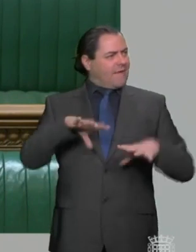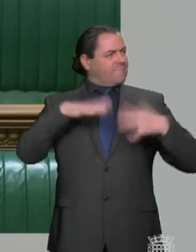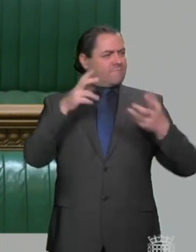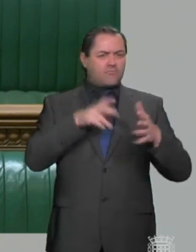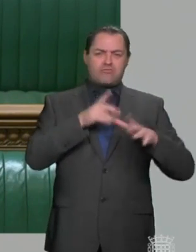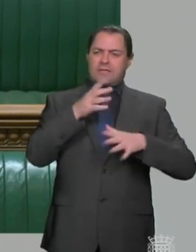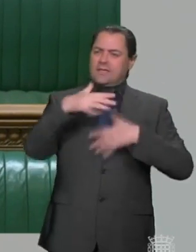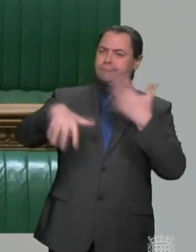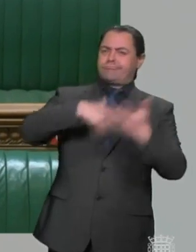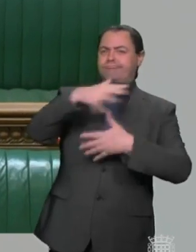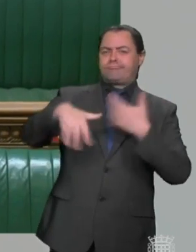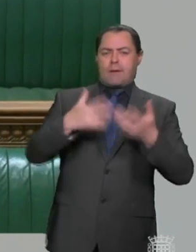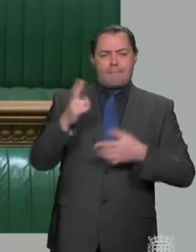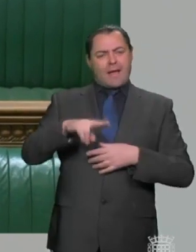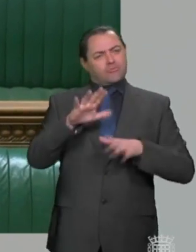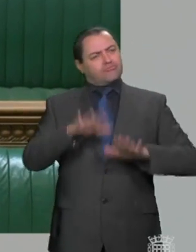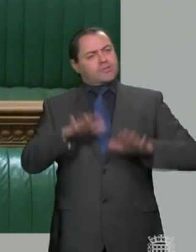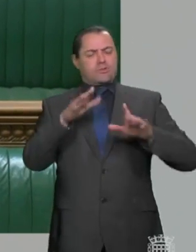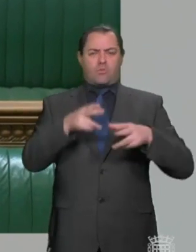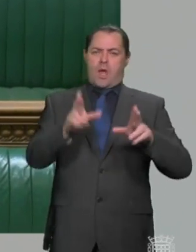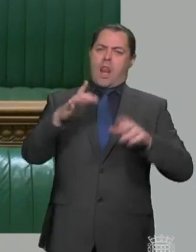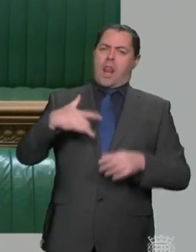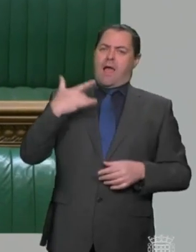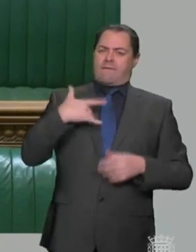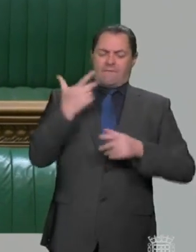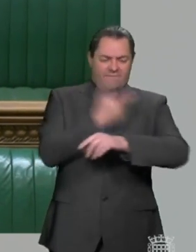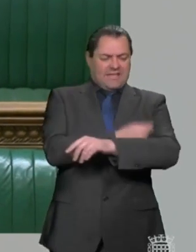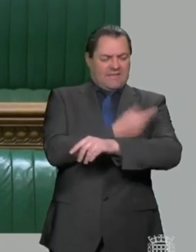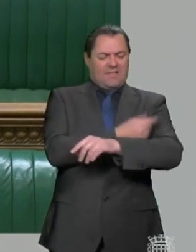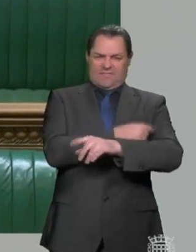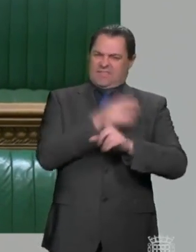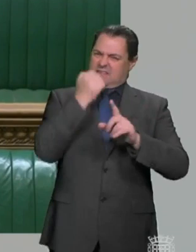back to our way of life by rolling out the vaccine. I would have thought that that was a much